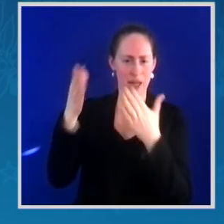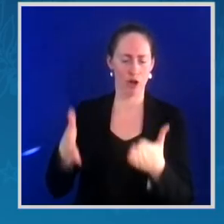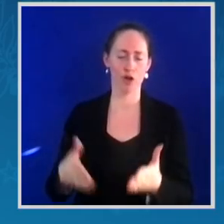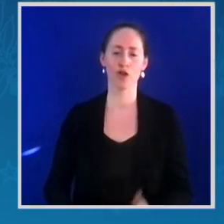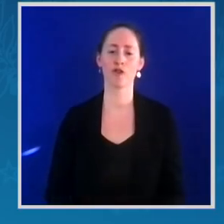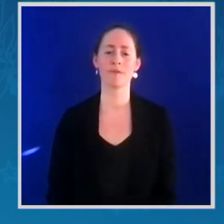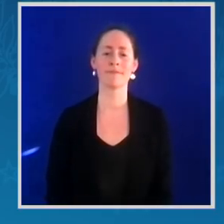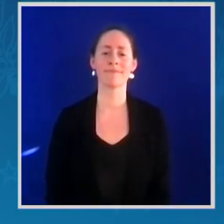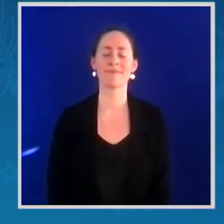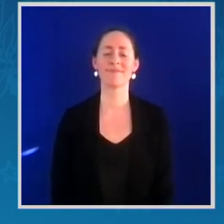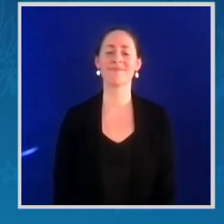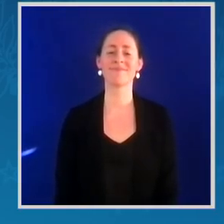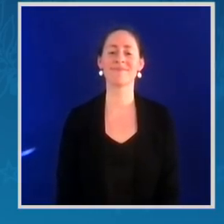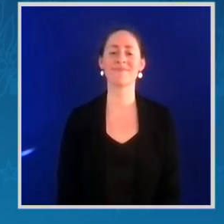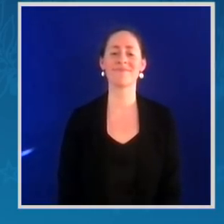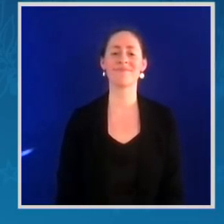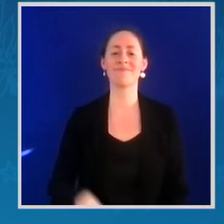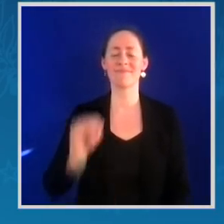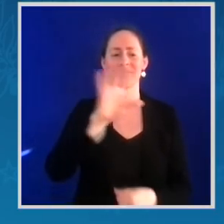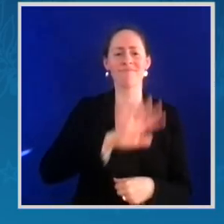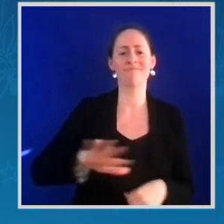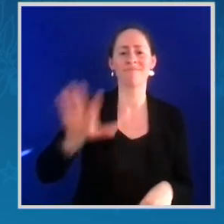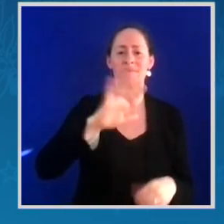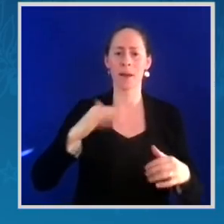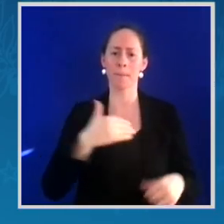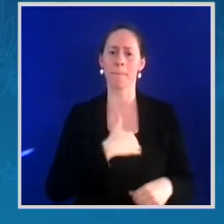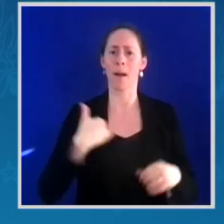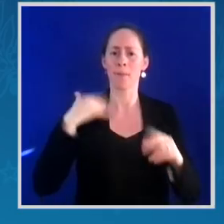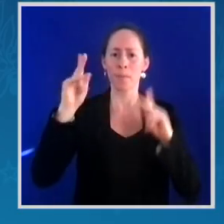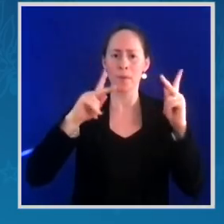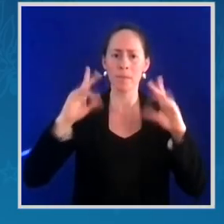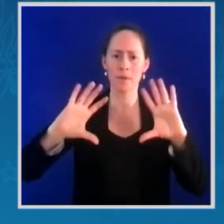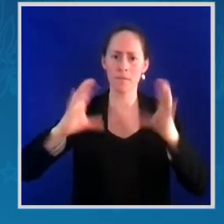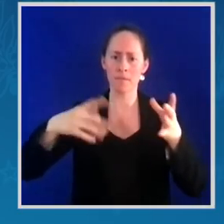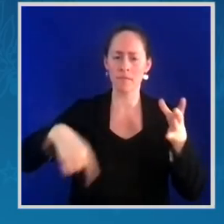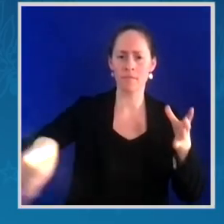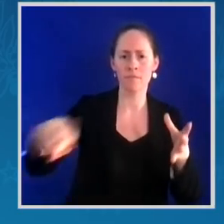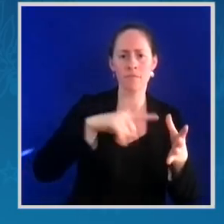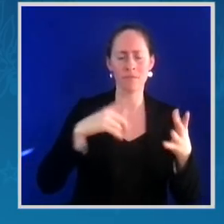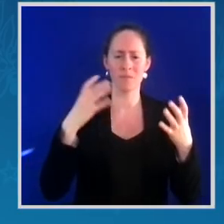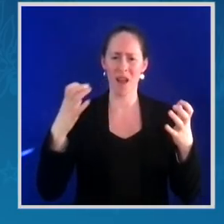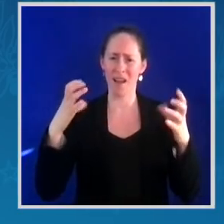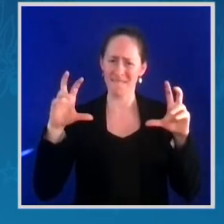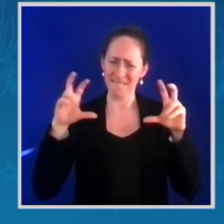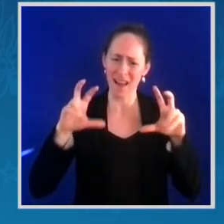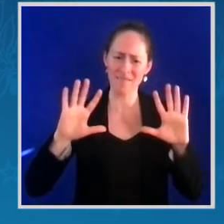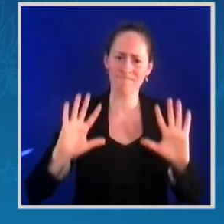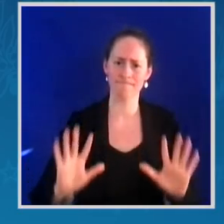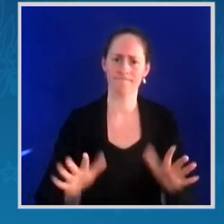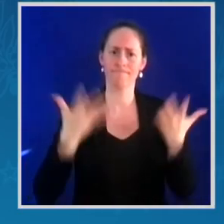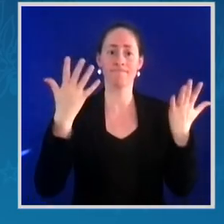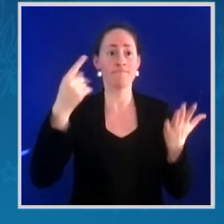invested in the President in the future. And one of the themes is that there is no question